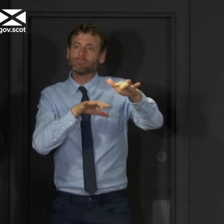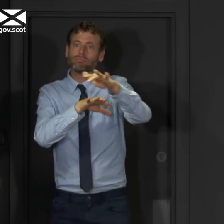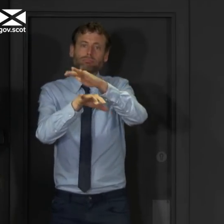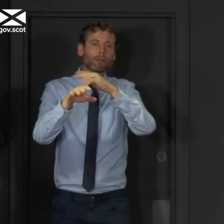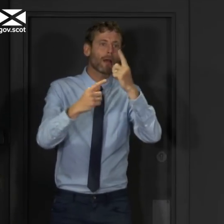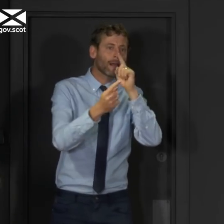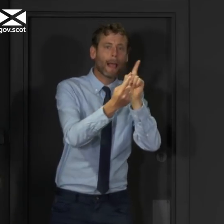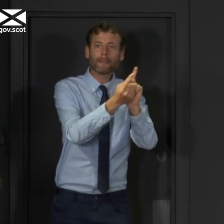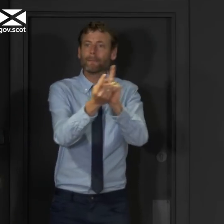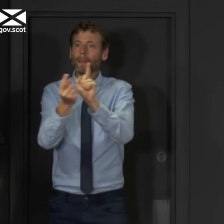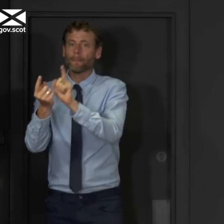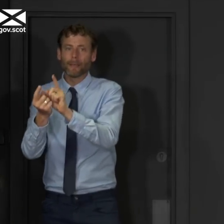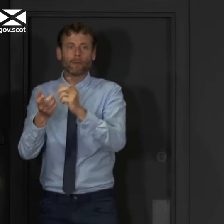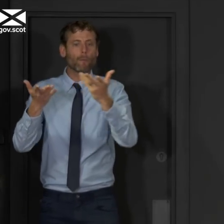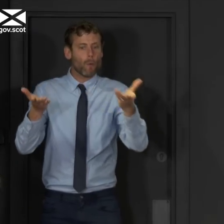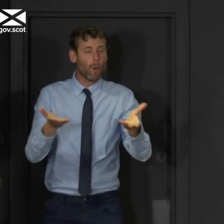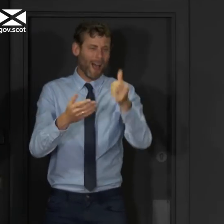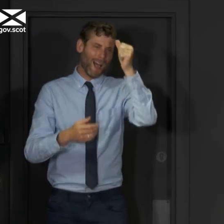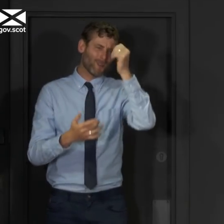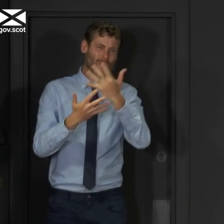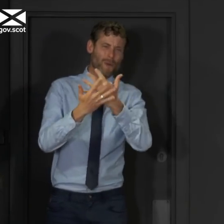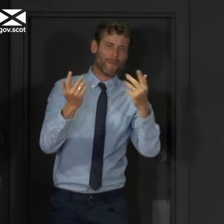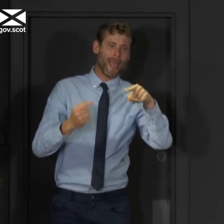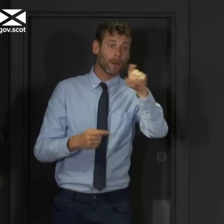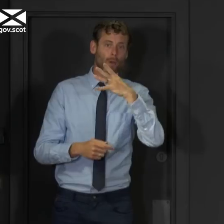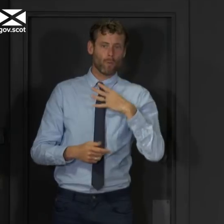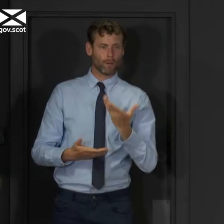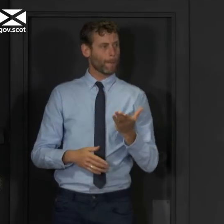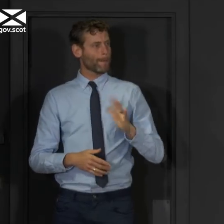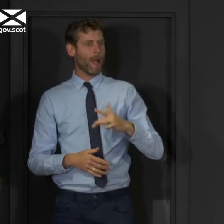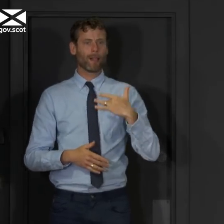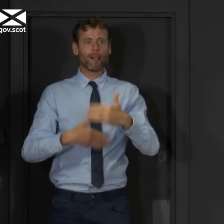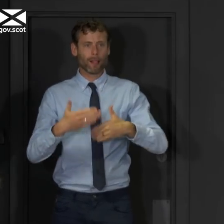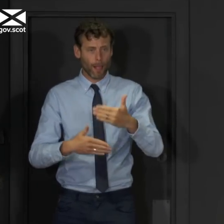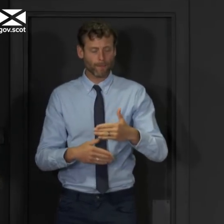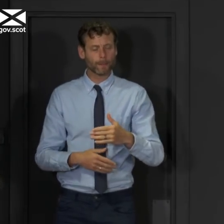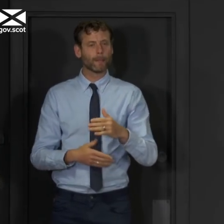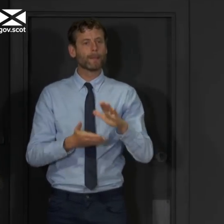us are of course keen to do - our Test and Protect system will become ever more important